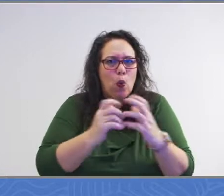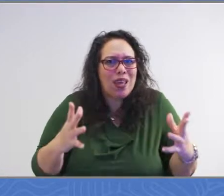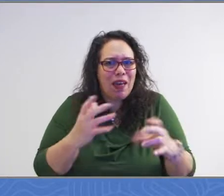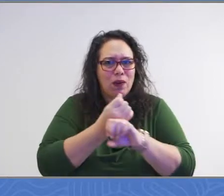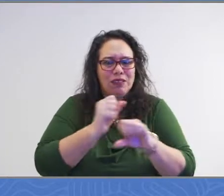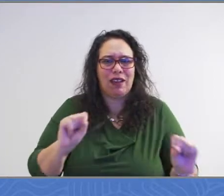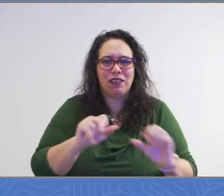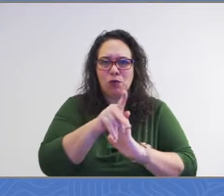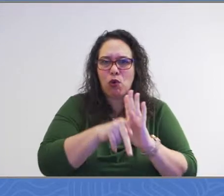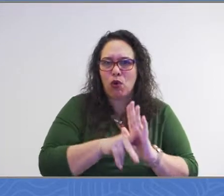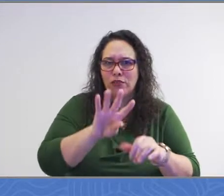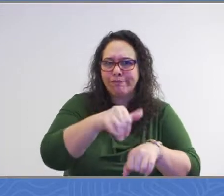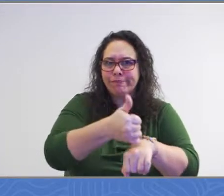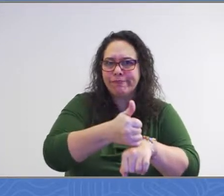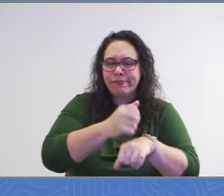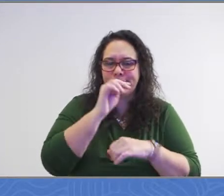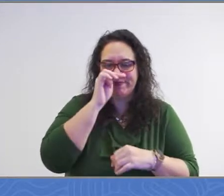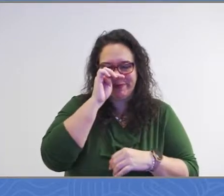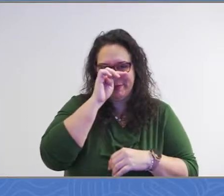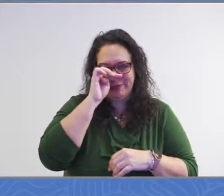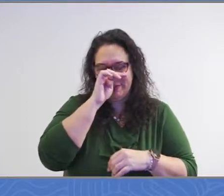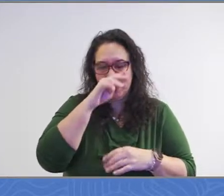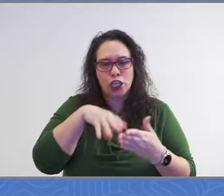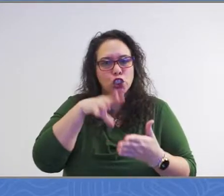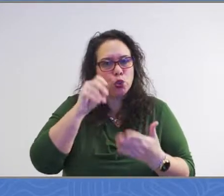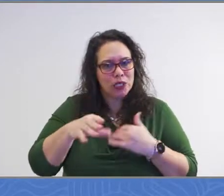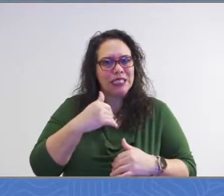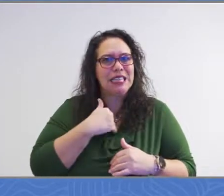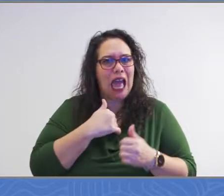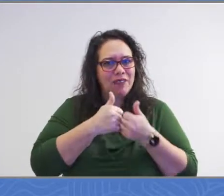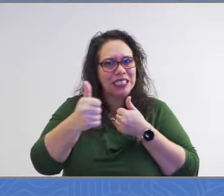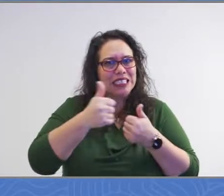Our students have a distance learning plan of a virtual instruction